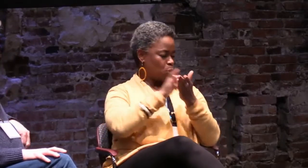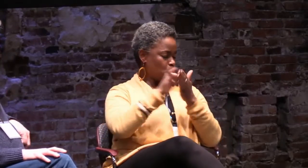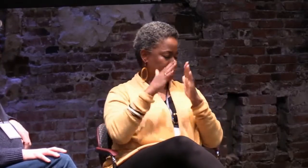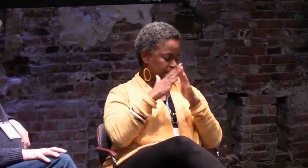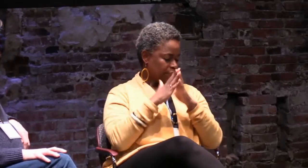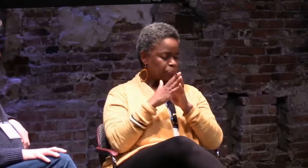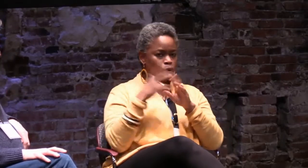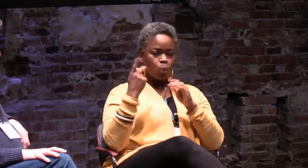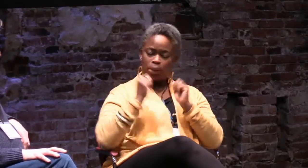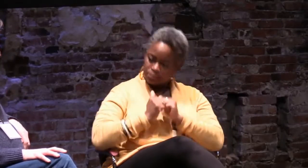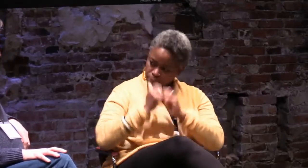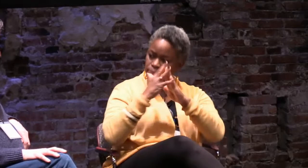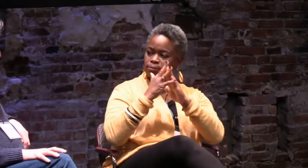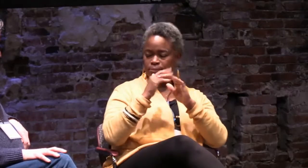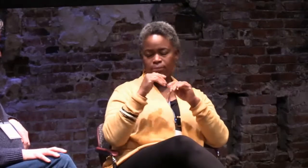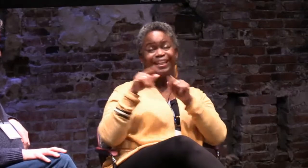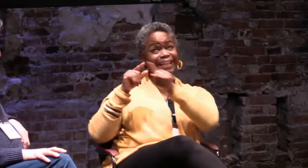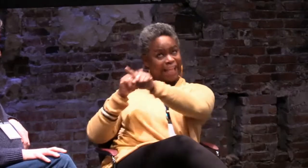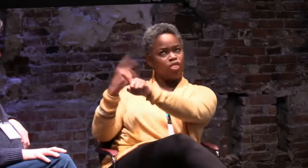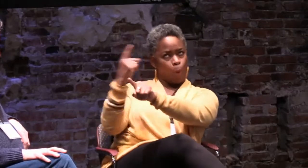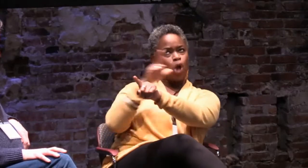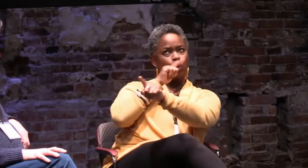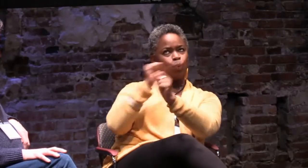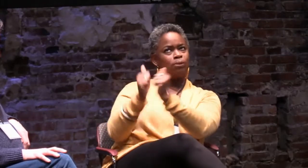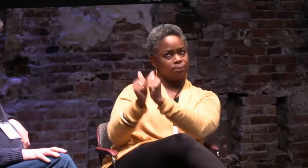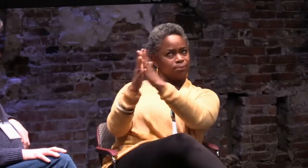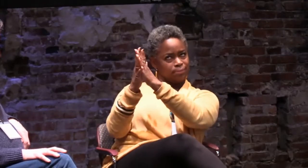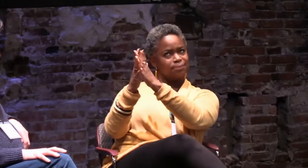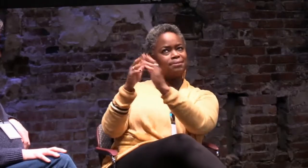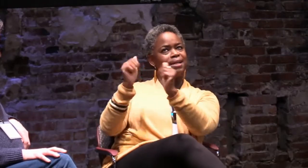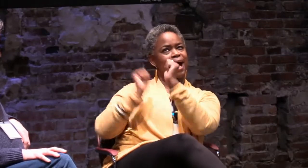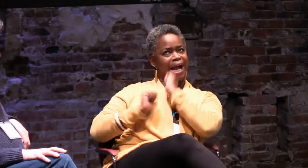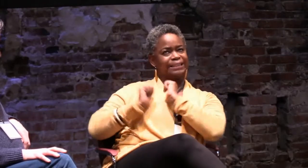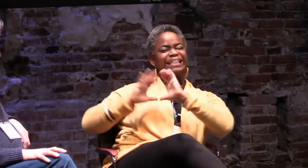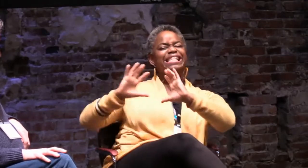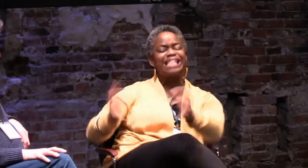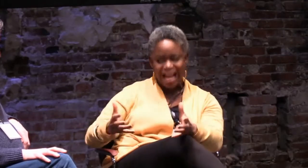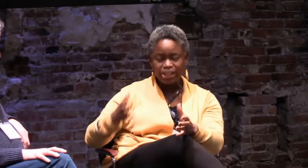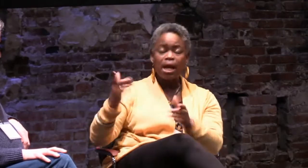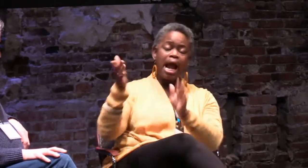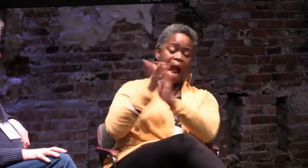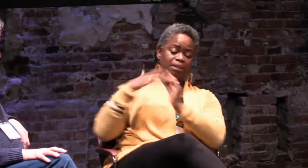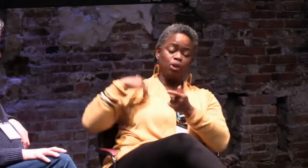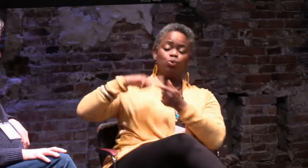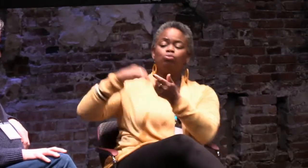Jade, a filmmaker from New York. Matter of fact, she was one of the founders